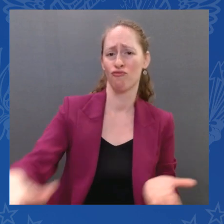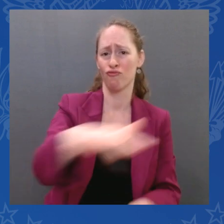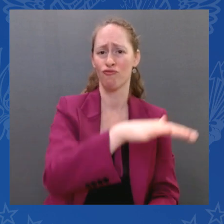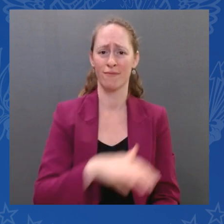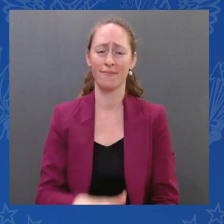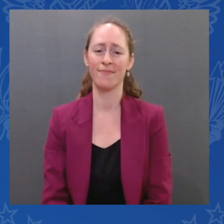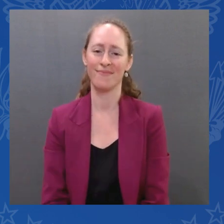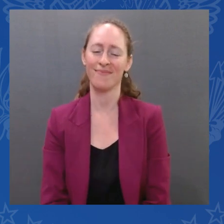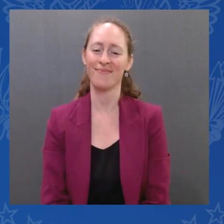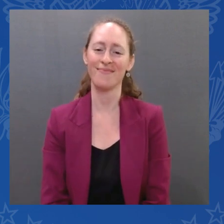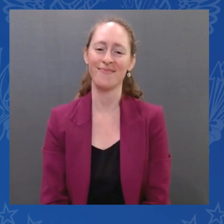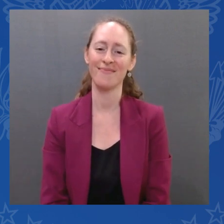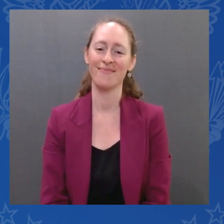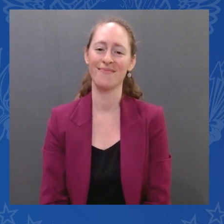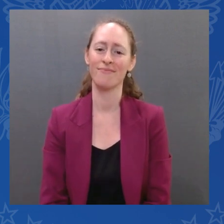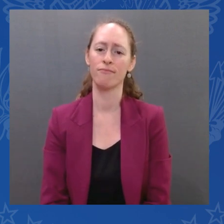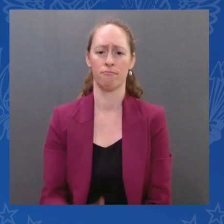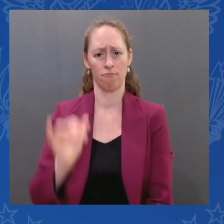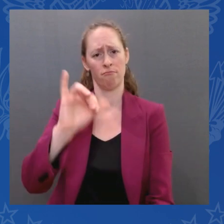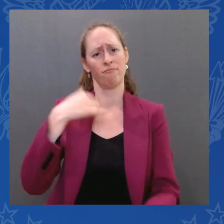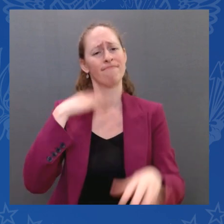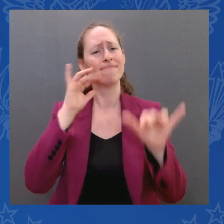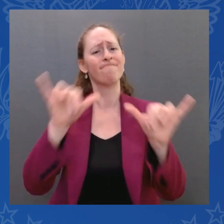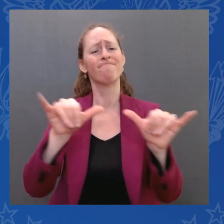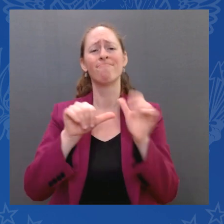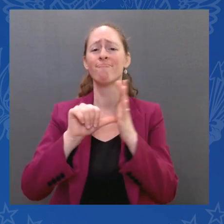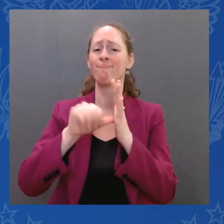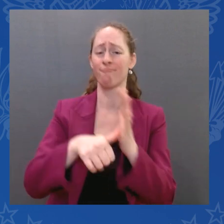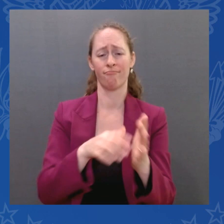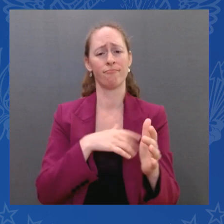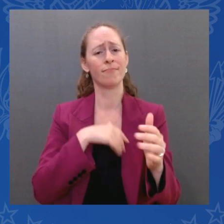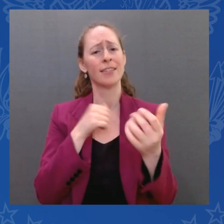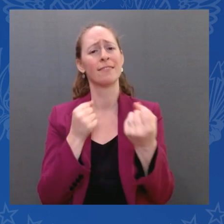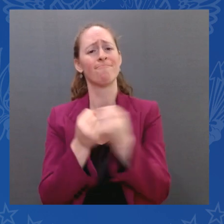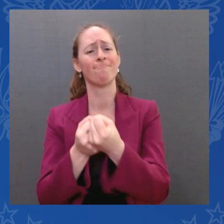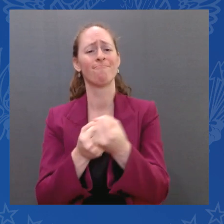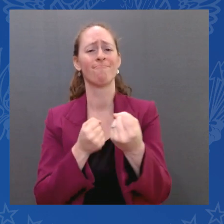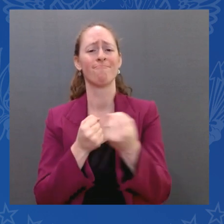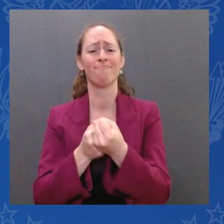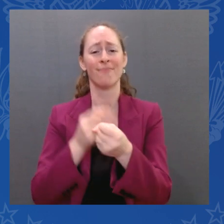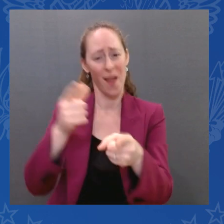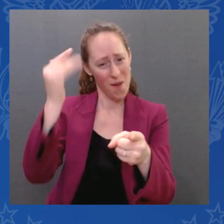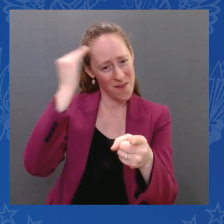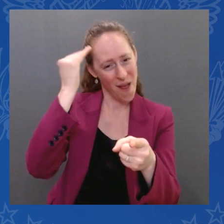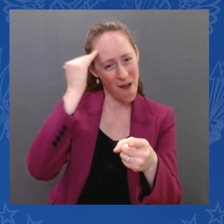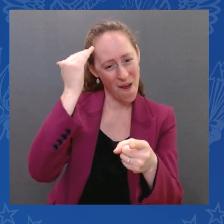even though I know it's not in the near-term -- a two-state solution. That remains, in my view, the best way to ensure